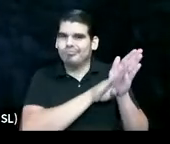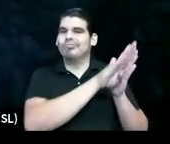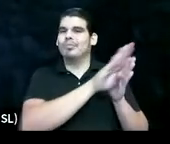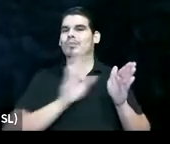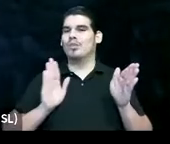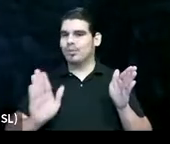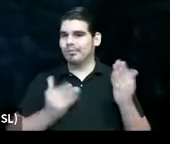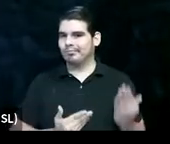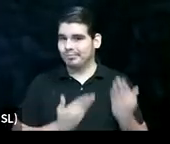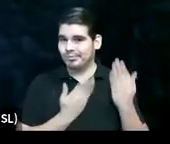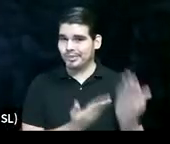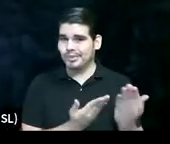Is this little PDF here.